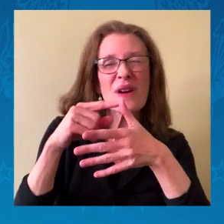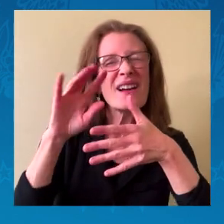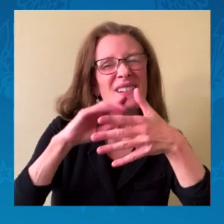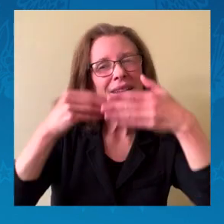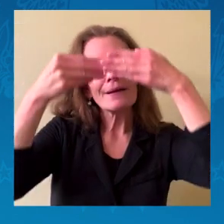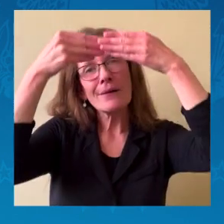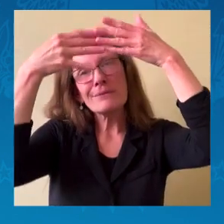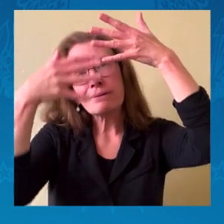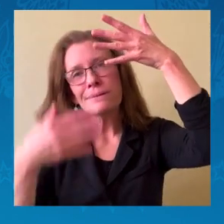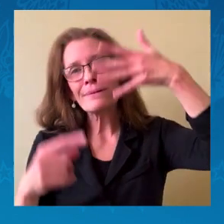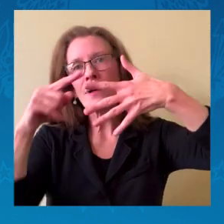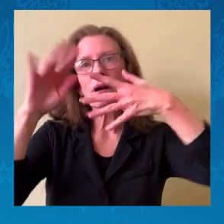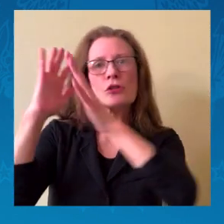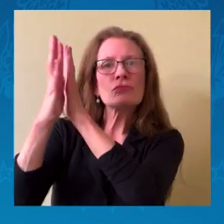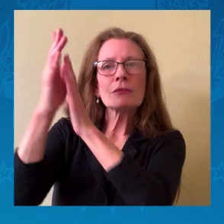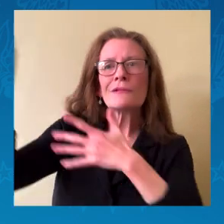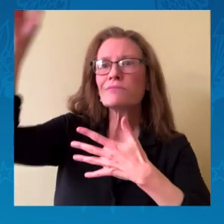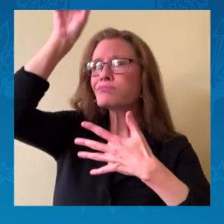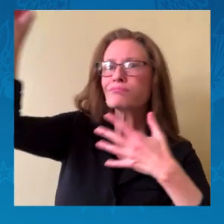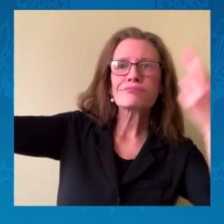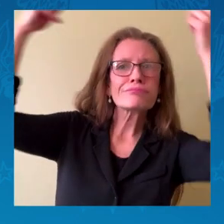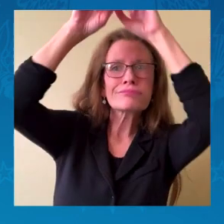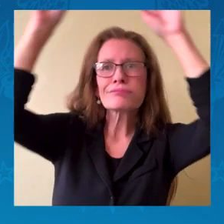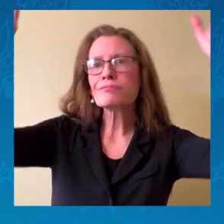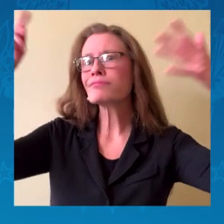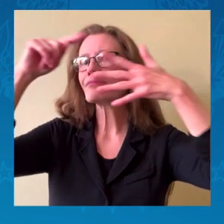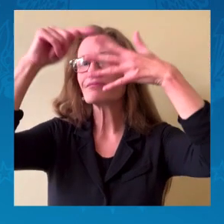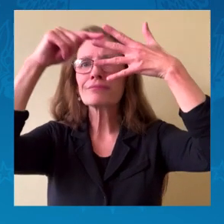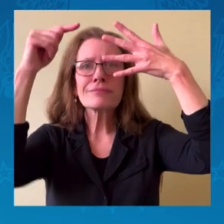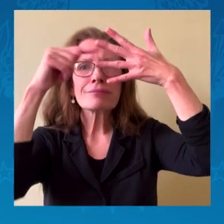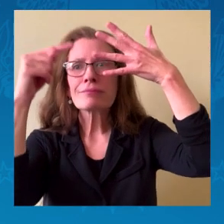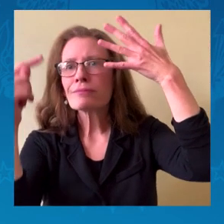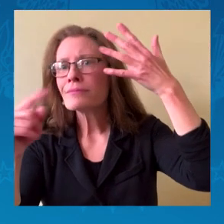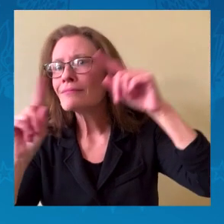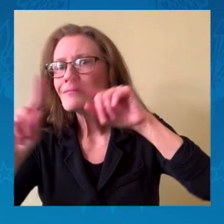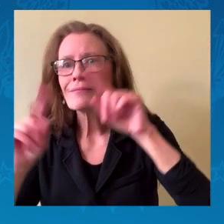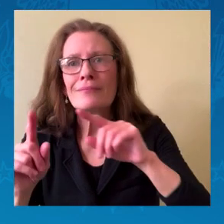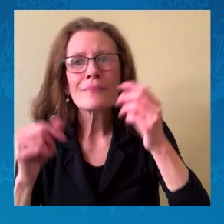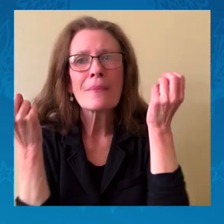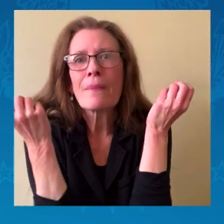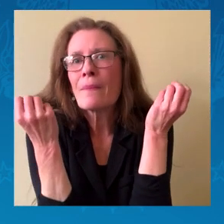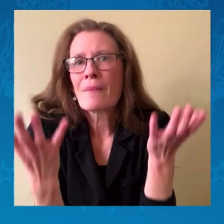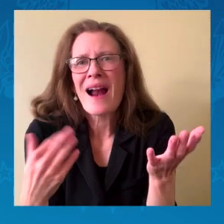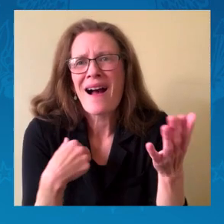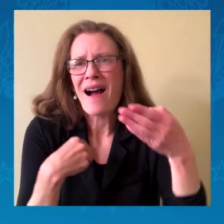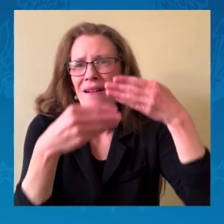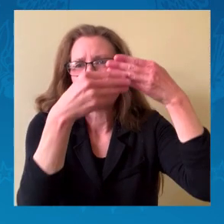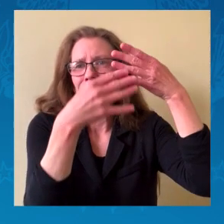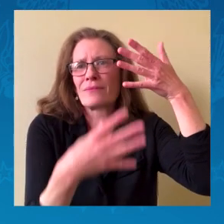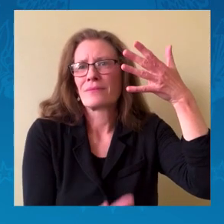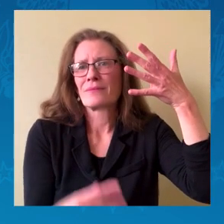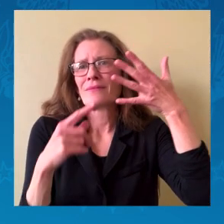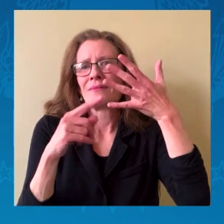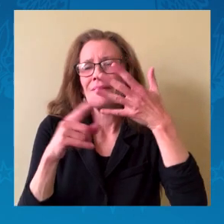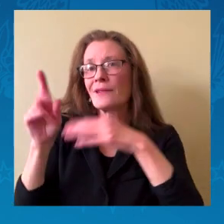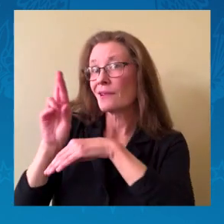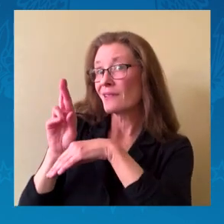That includes what we've heard about everything from coordination around launch to the air traffic control piece.